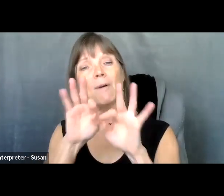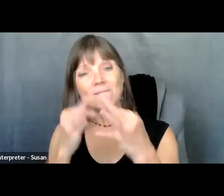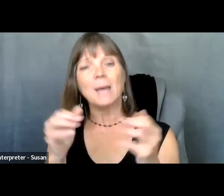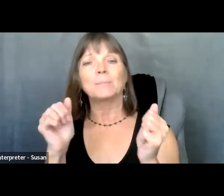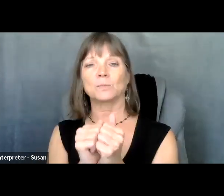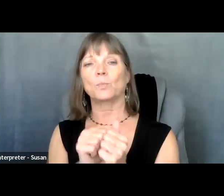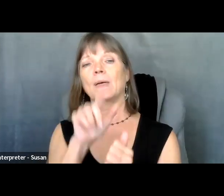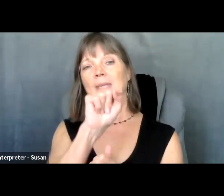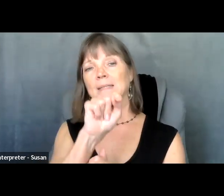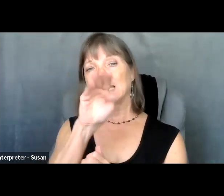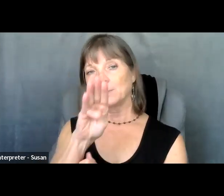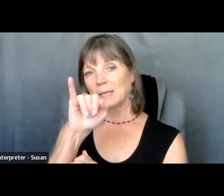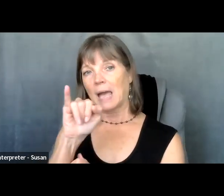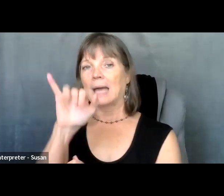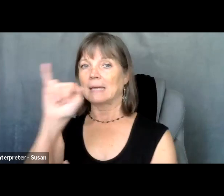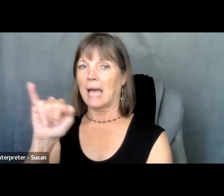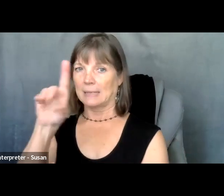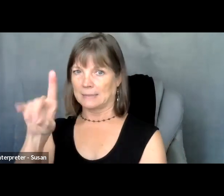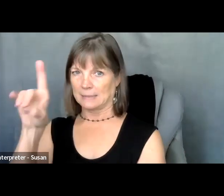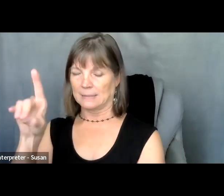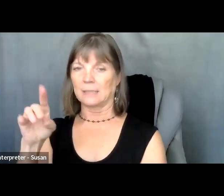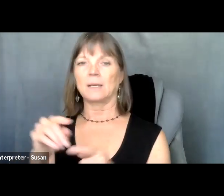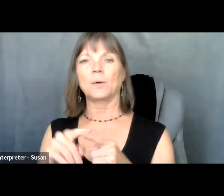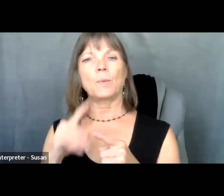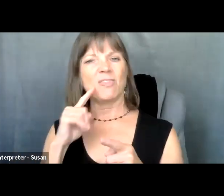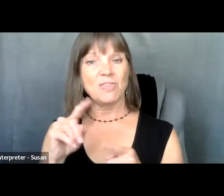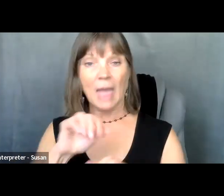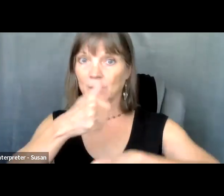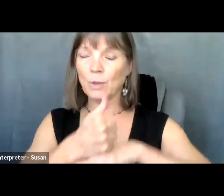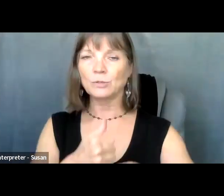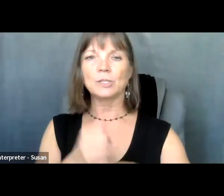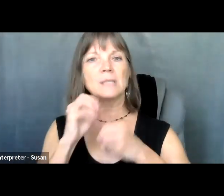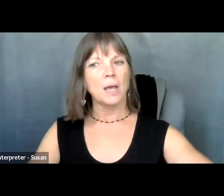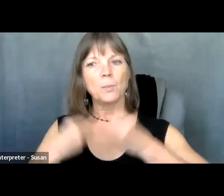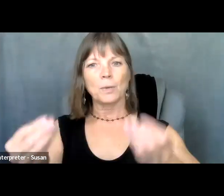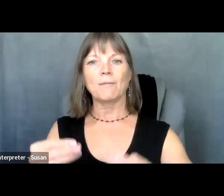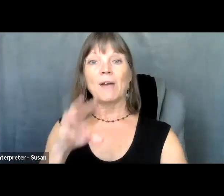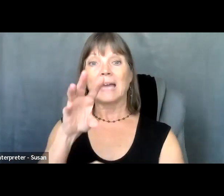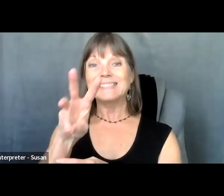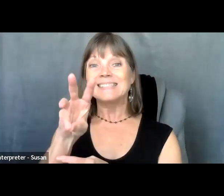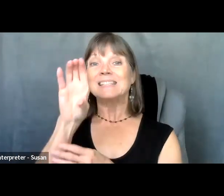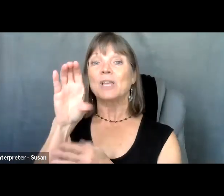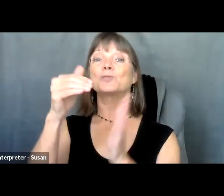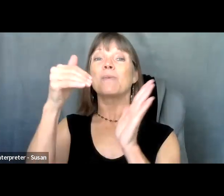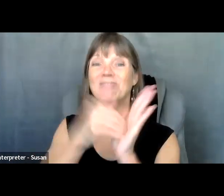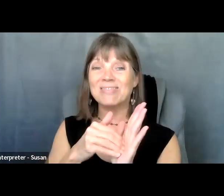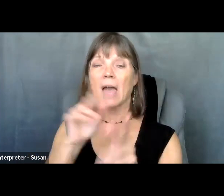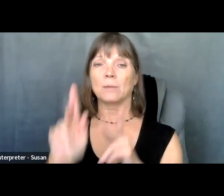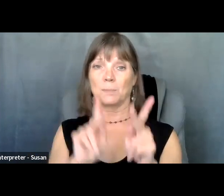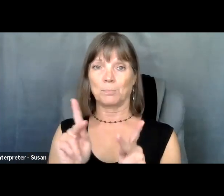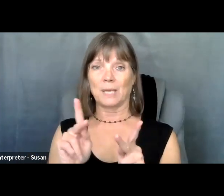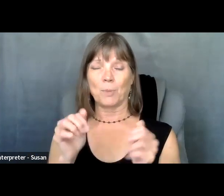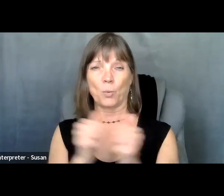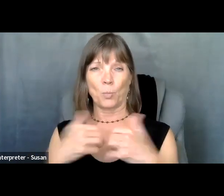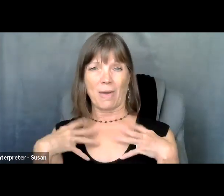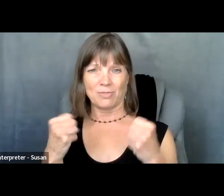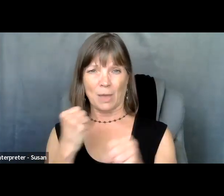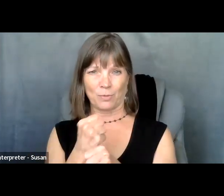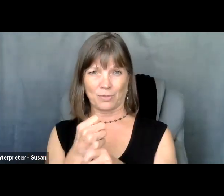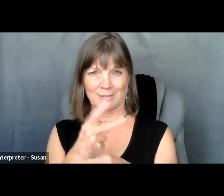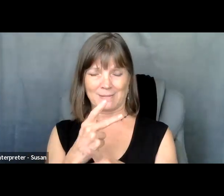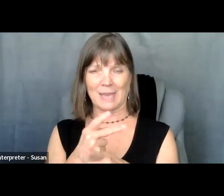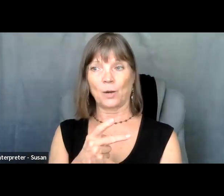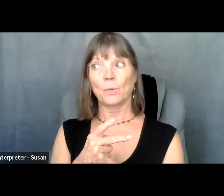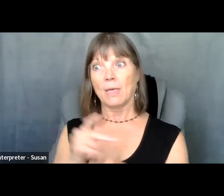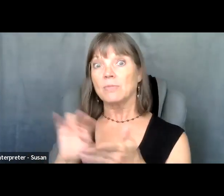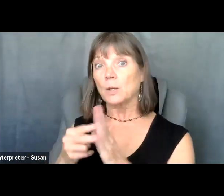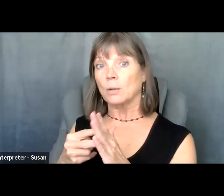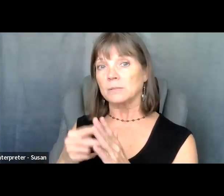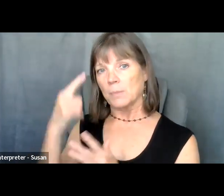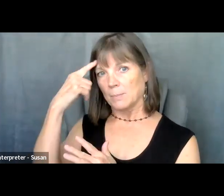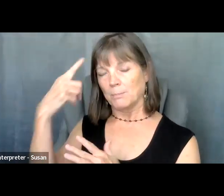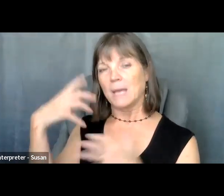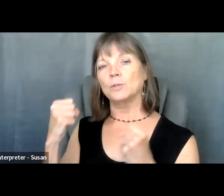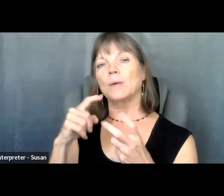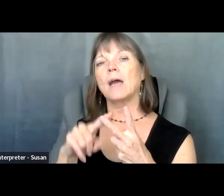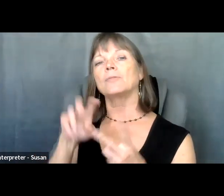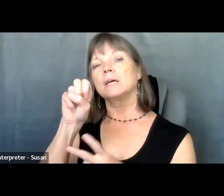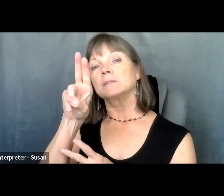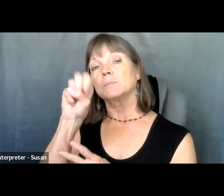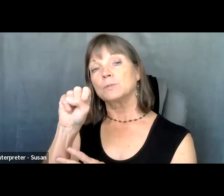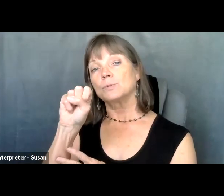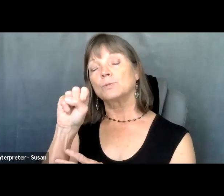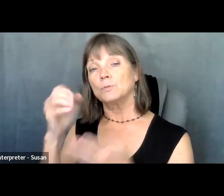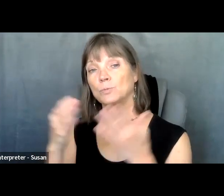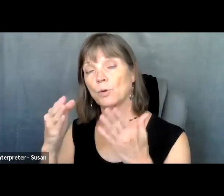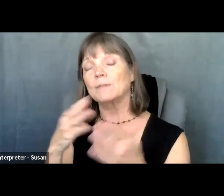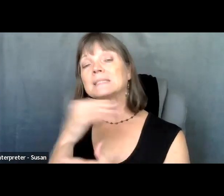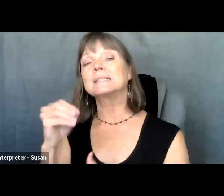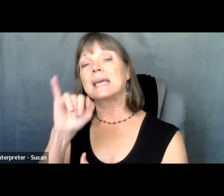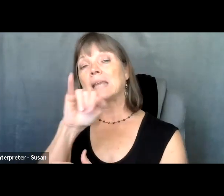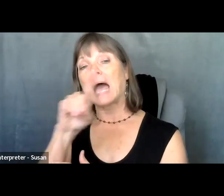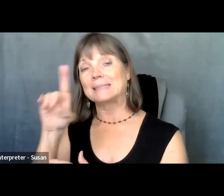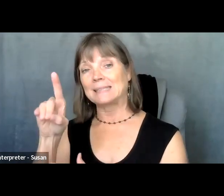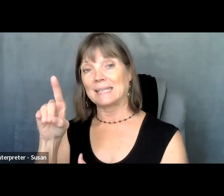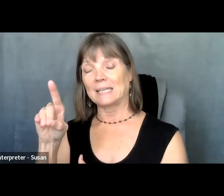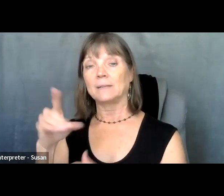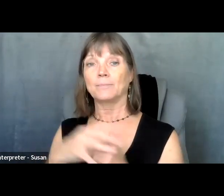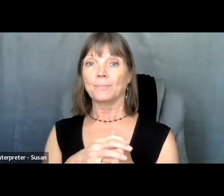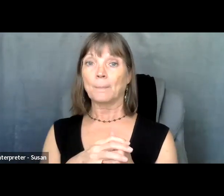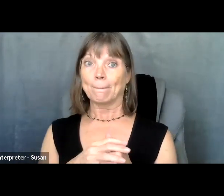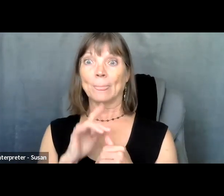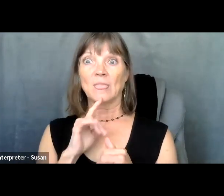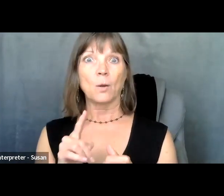Kelly Crosbie (she/her): When medicaid expansion launches, it will provide health care to six hundred thousand more or more Carolinians, and that means for mental health substance, use services more Id and Cpi supports for those who are eligible for Medicaid. It also means it frees up stakeholders.